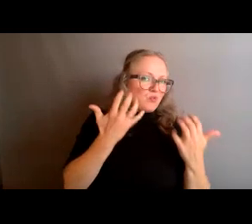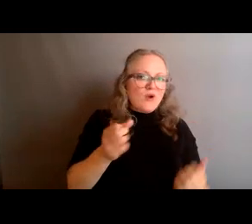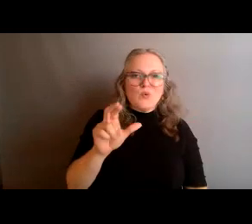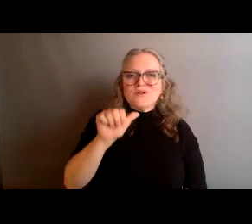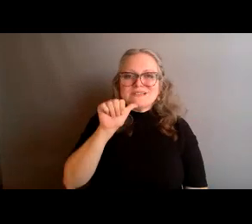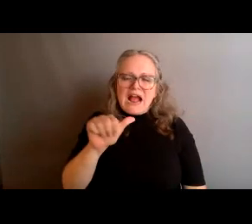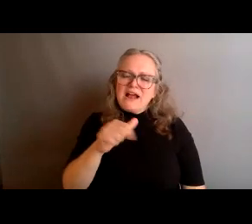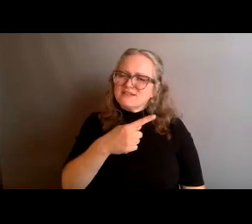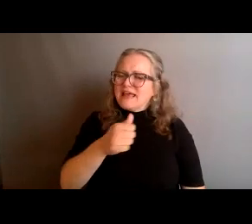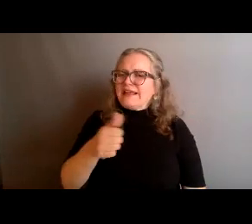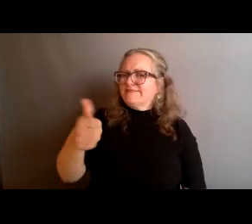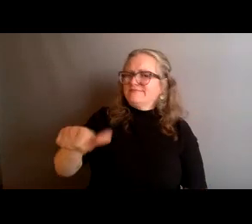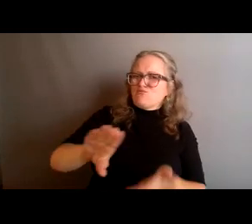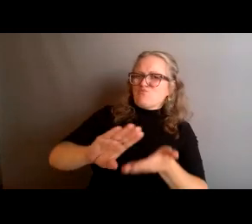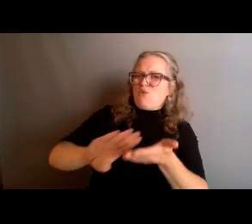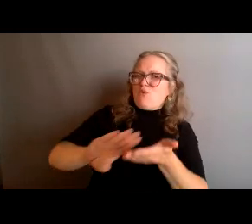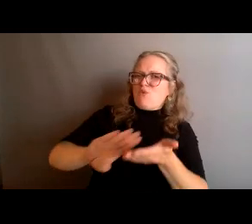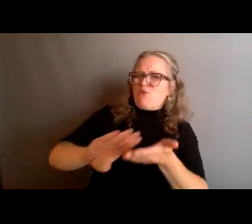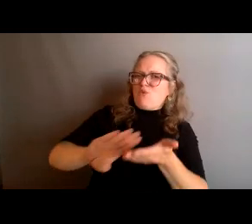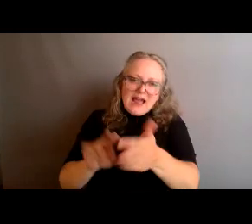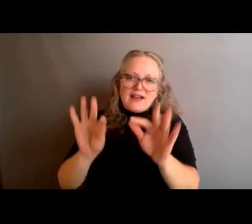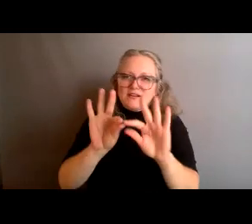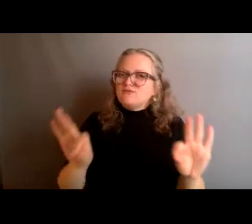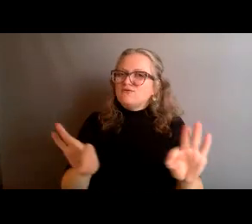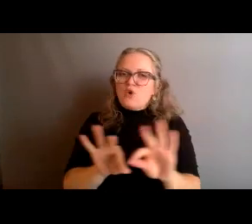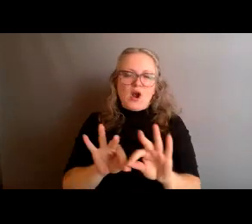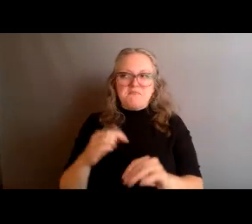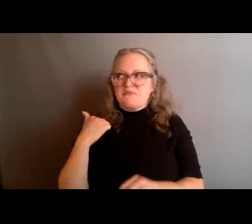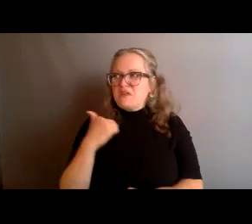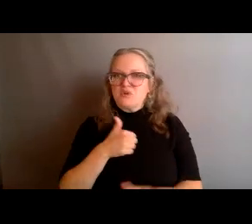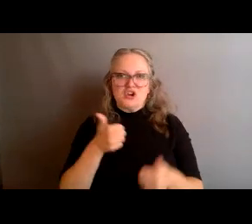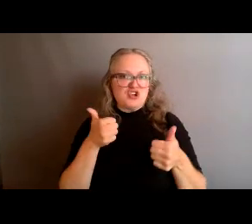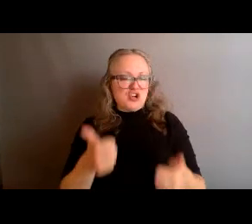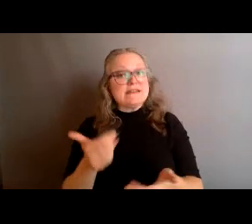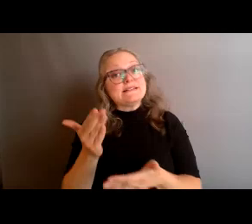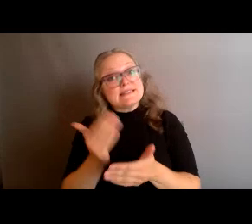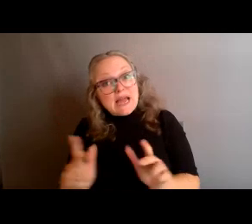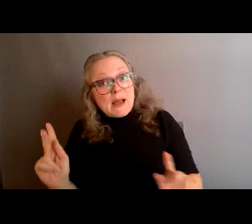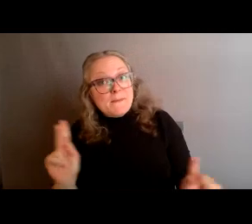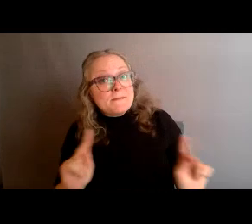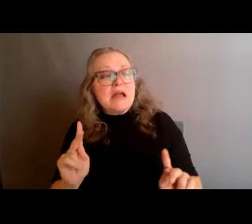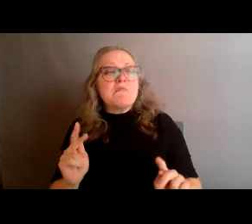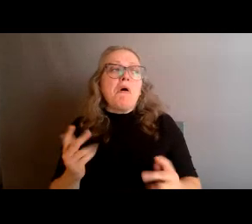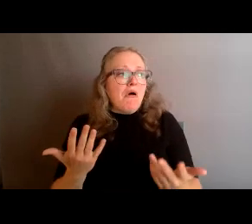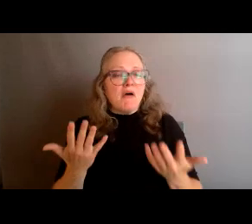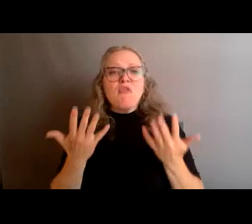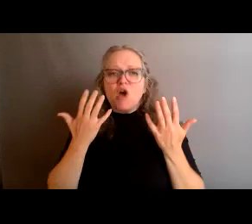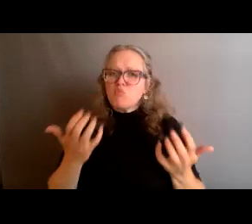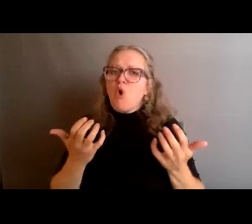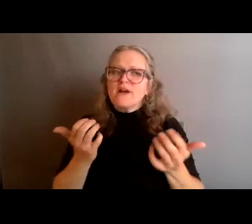Decision and sign a form and and we're good to go and then some people are are want to follow up. Yes. Yep.